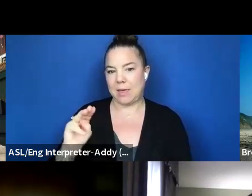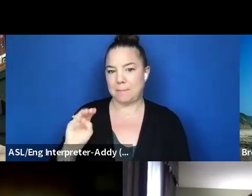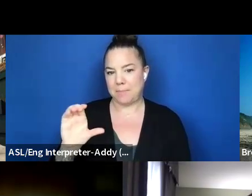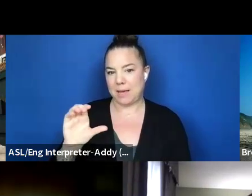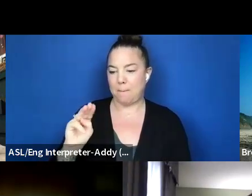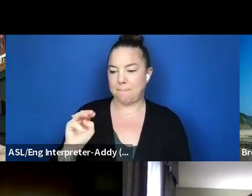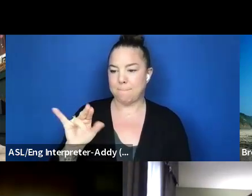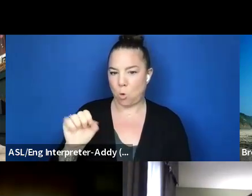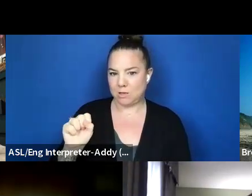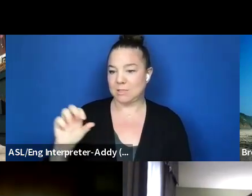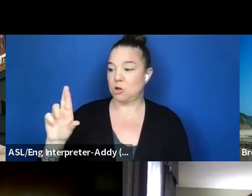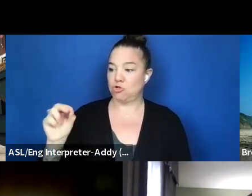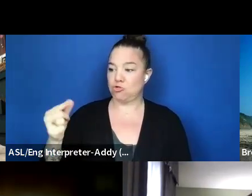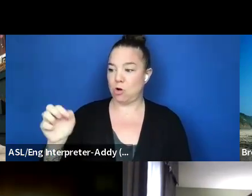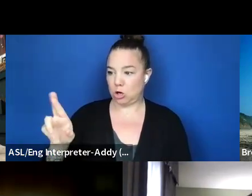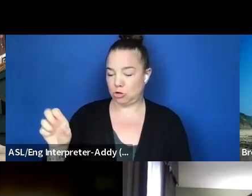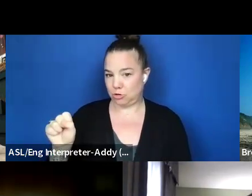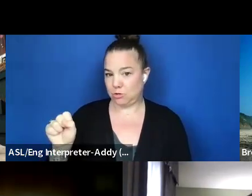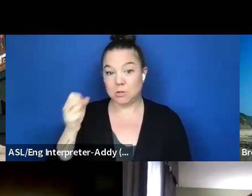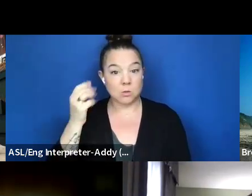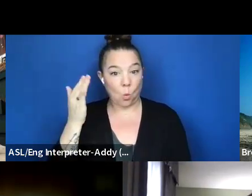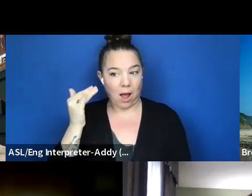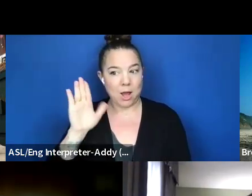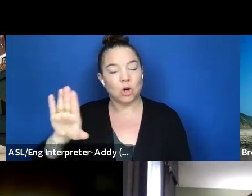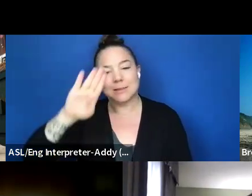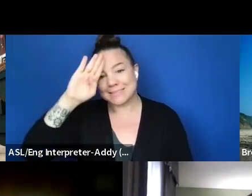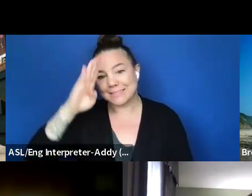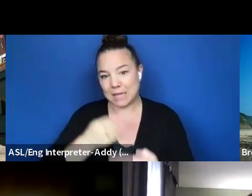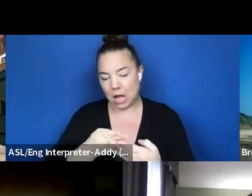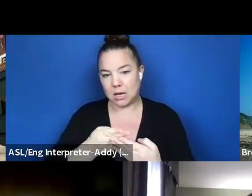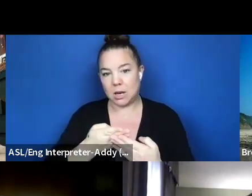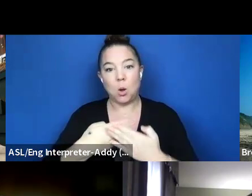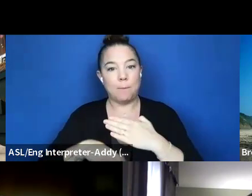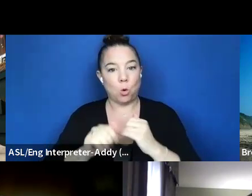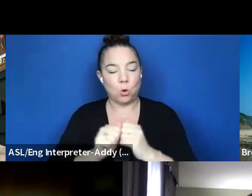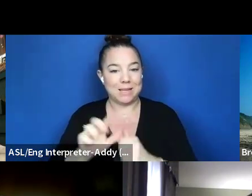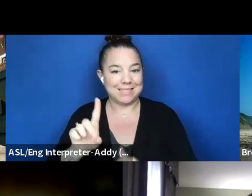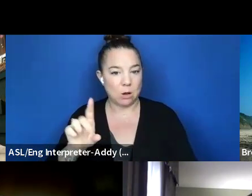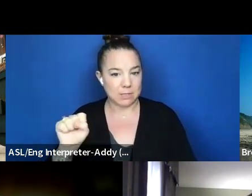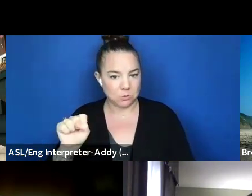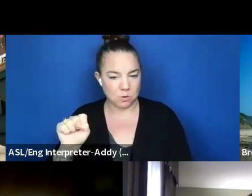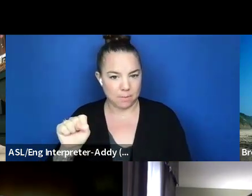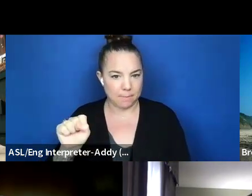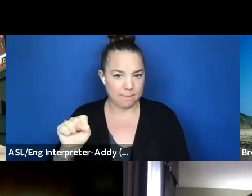Adeleigh Belyeu: mainly on behalf of her son. Adeleigh Belyeu: who was born with down syndrome. Adeleigh Belyeu: So